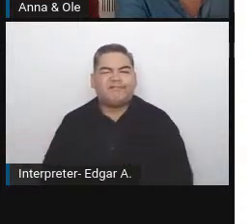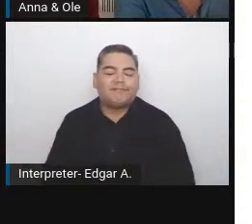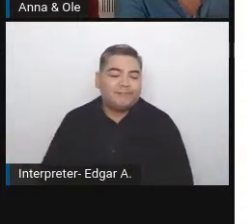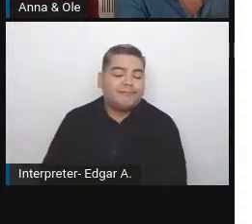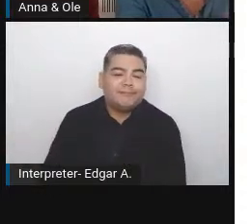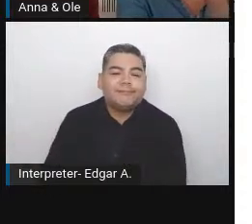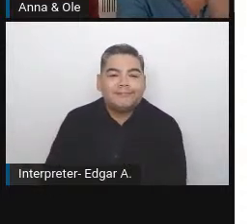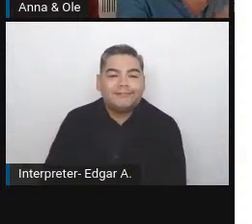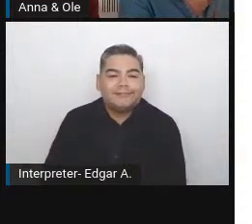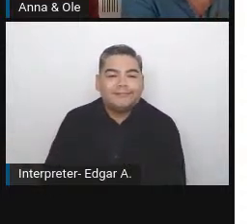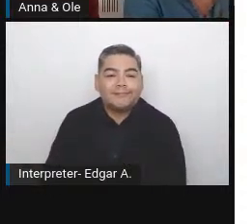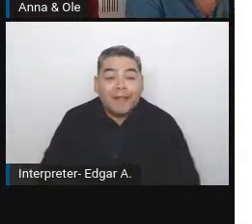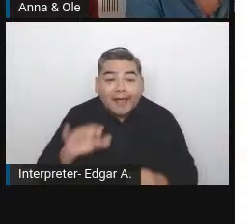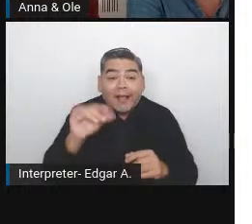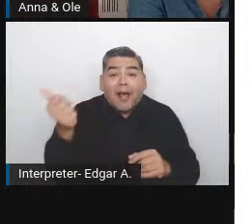other places.